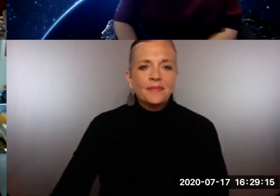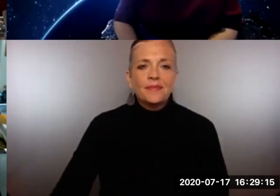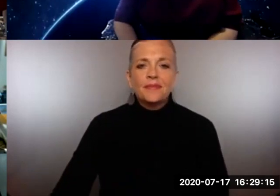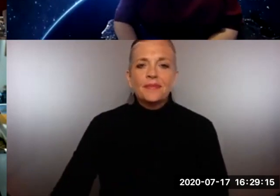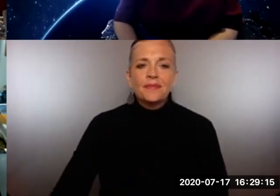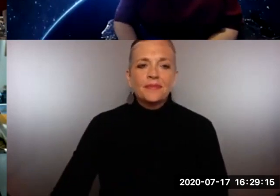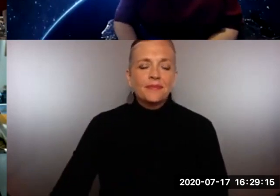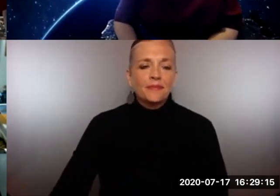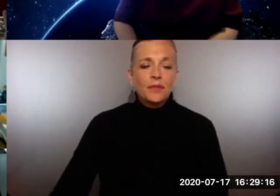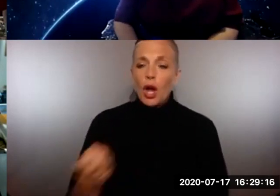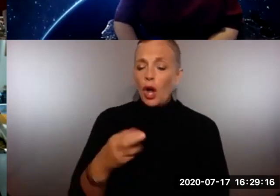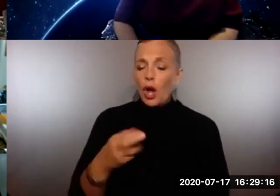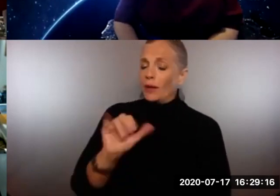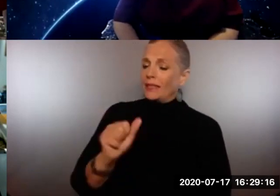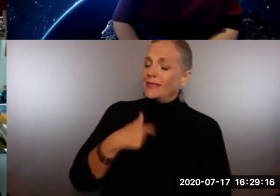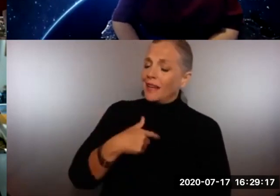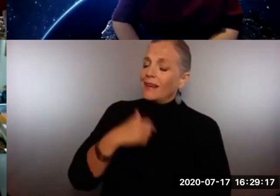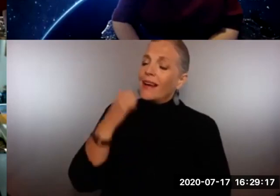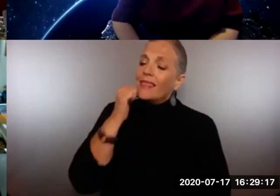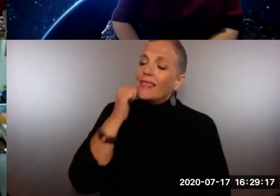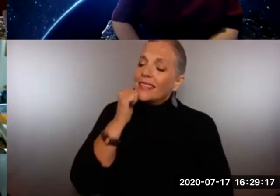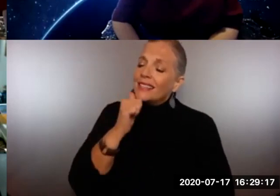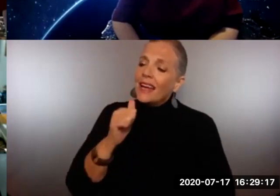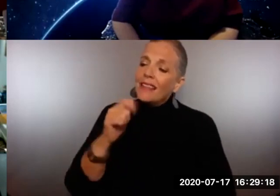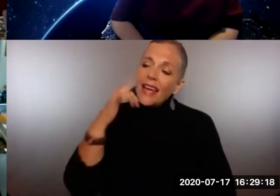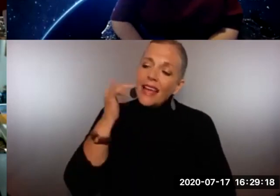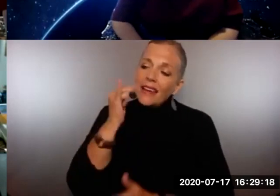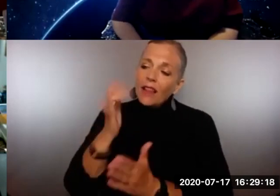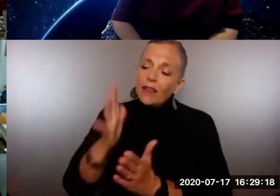to be remembered for two things, your belief in fighting